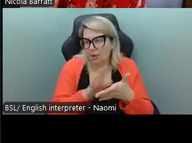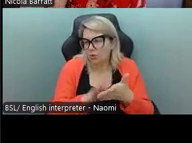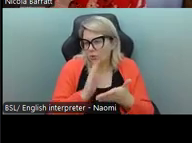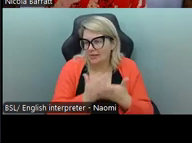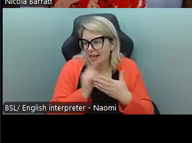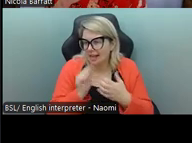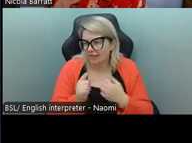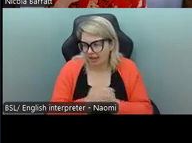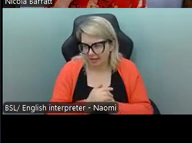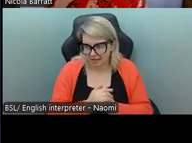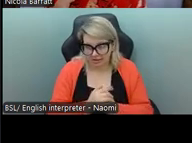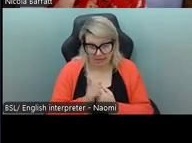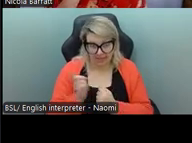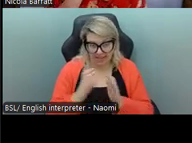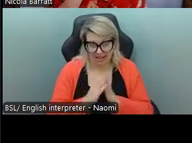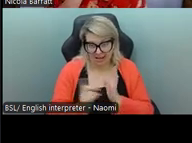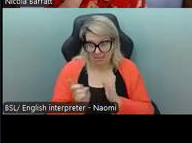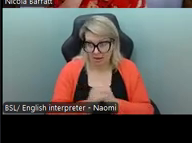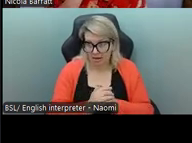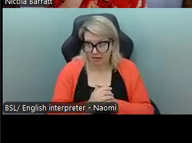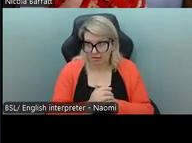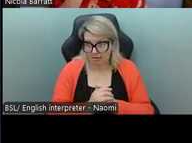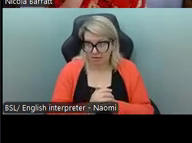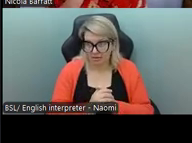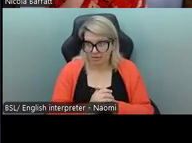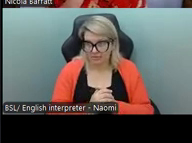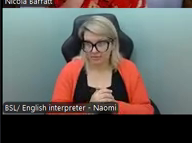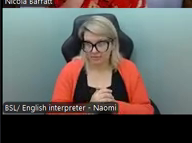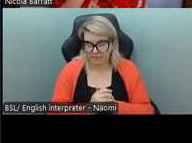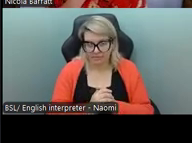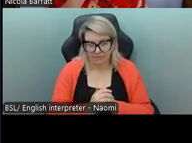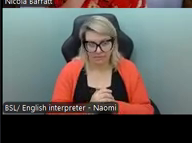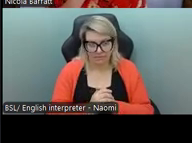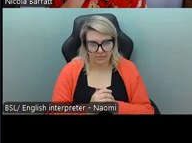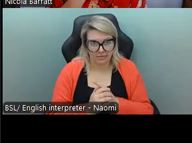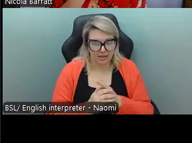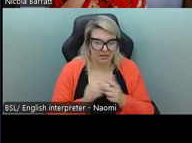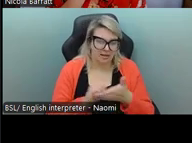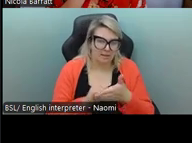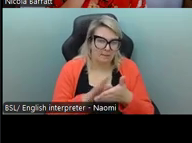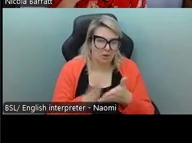This example is just showing you how someone saves. It's a post by Kay Aplin, who's an artist.